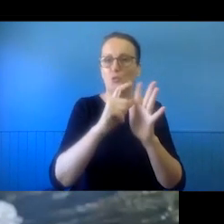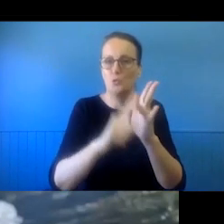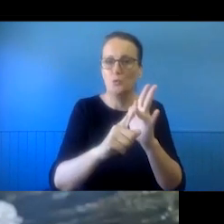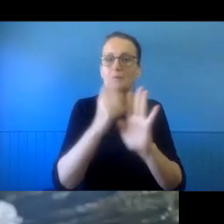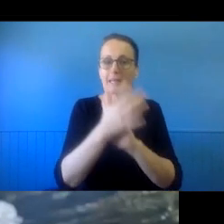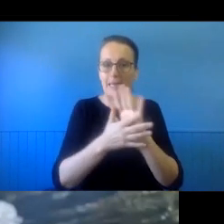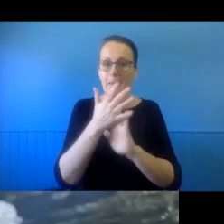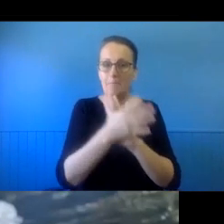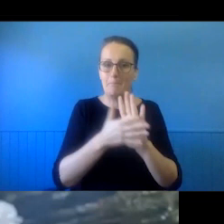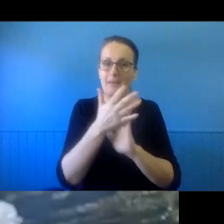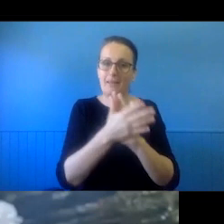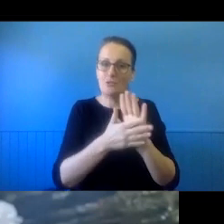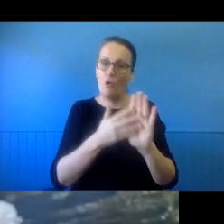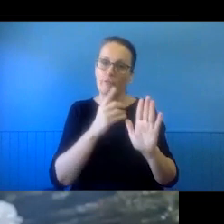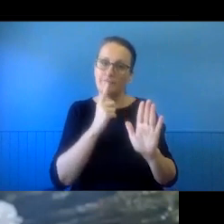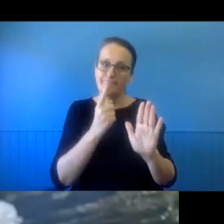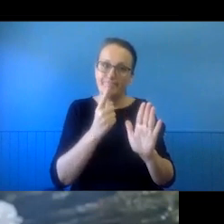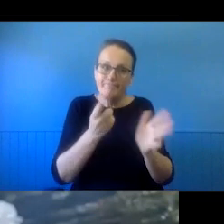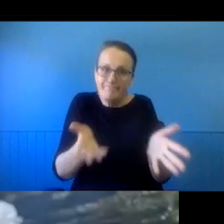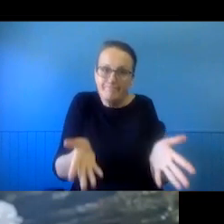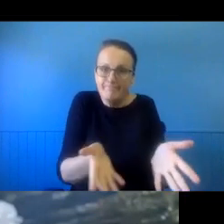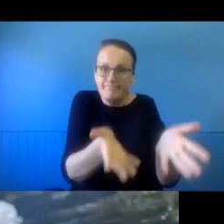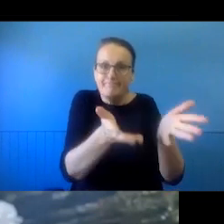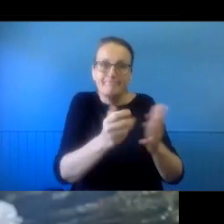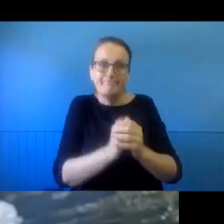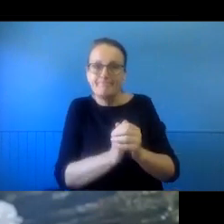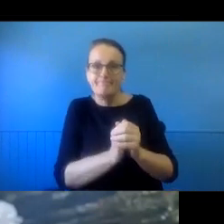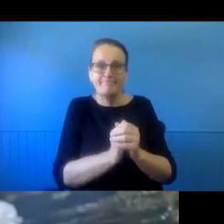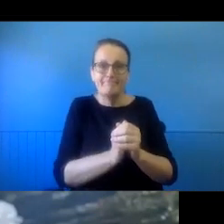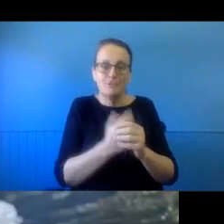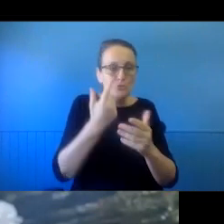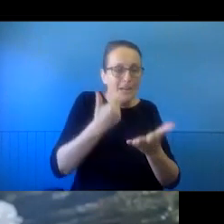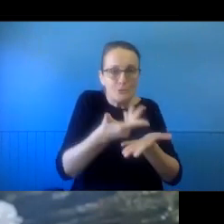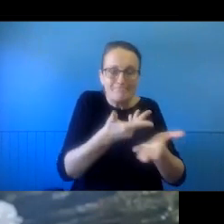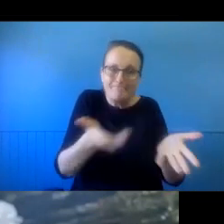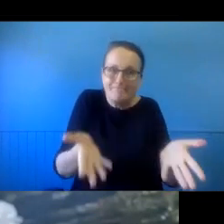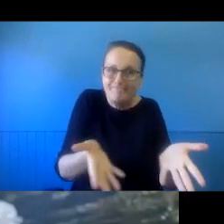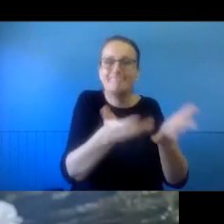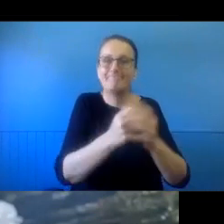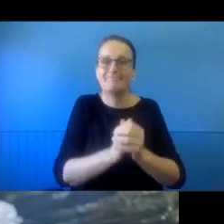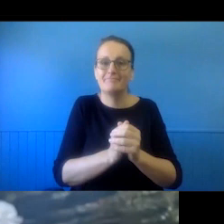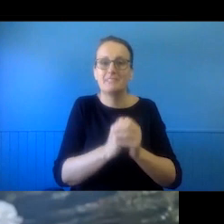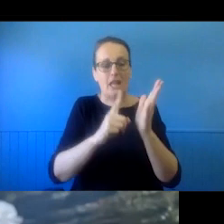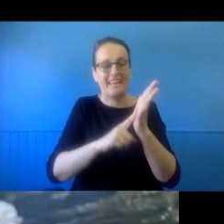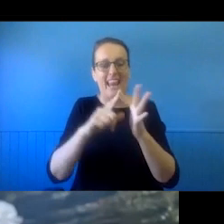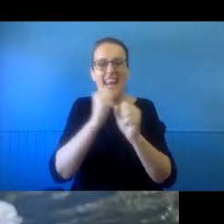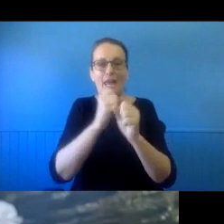gracefully. On a good day. It's related to the "let go" component of